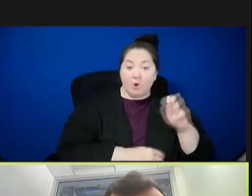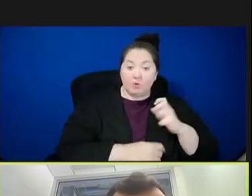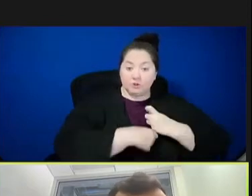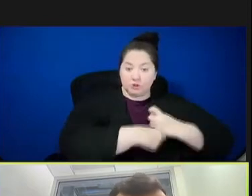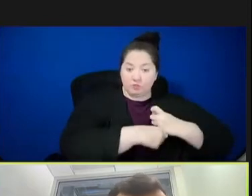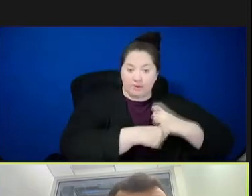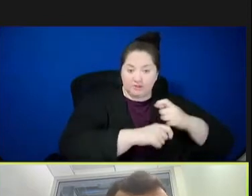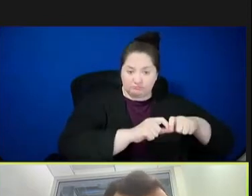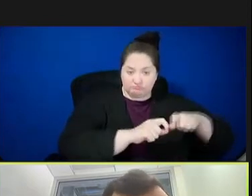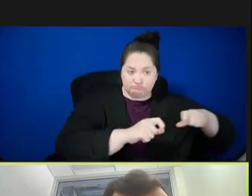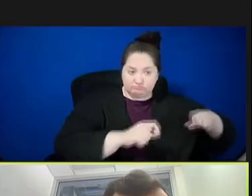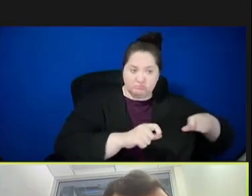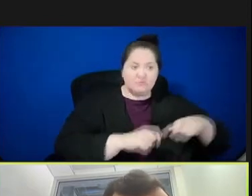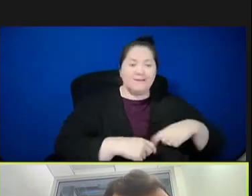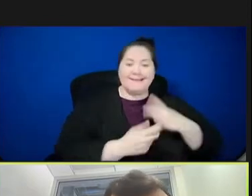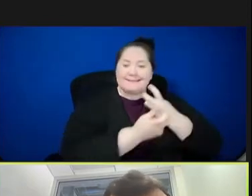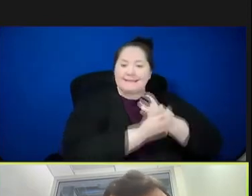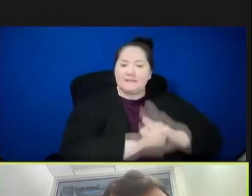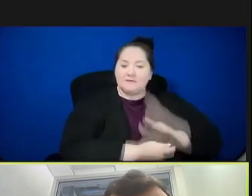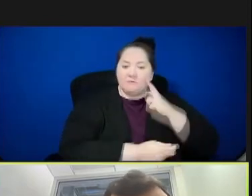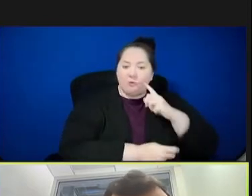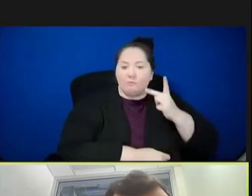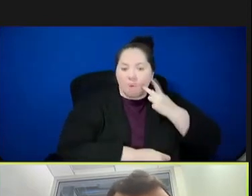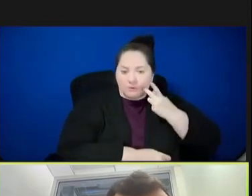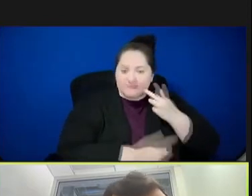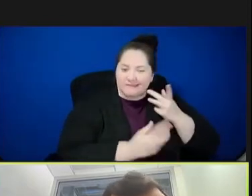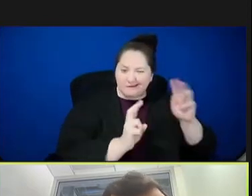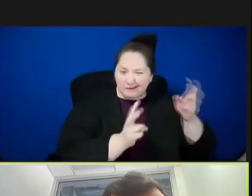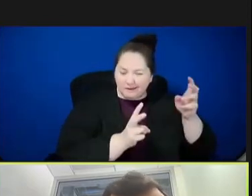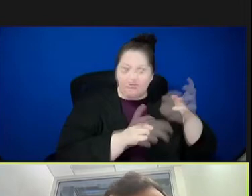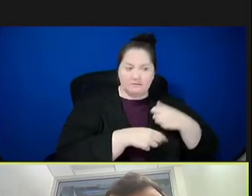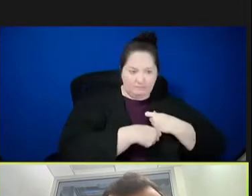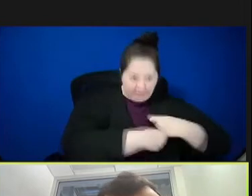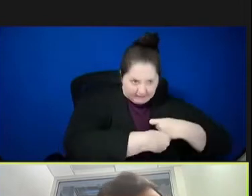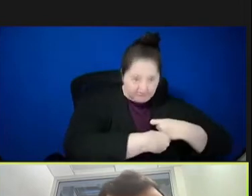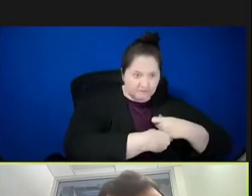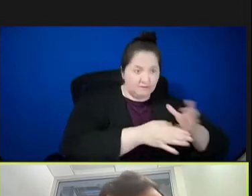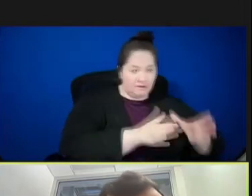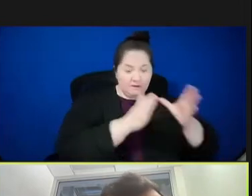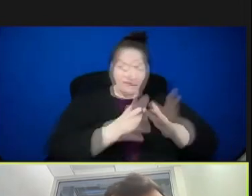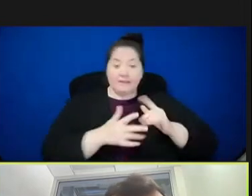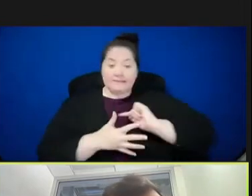need to make the skeleton of the protein. And then the next step is sequence design. Okay, so how do